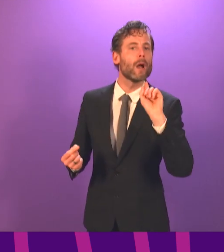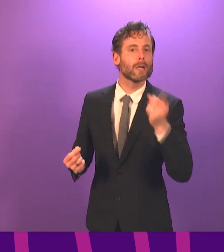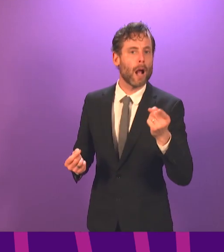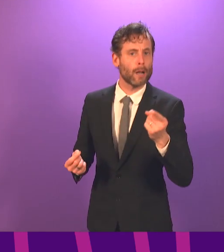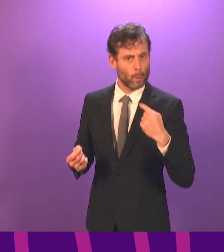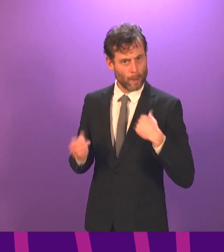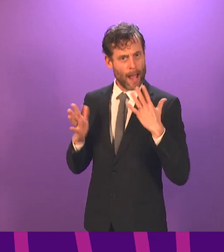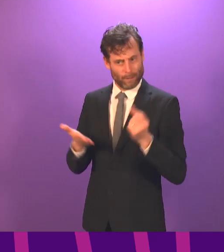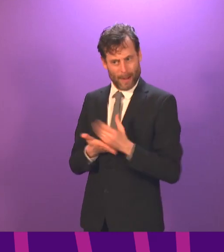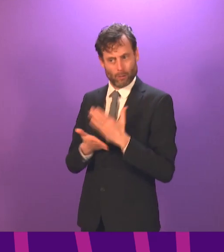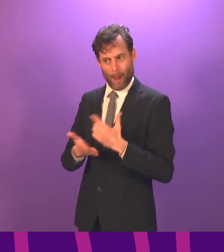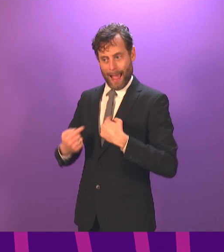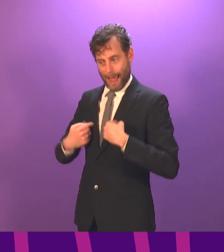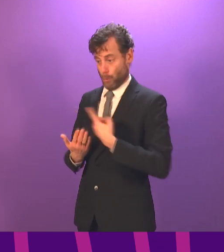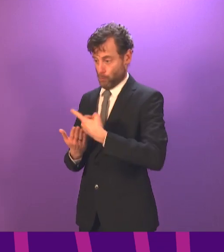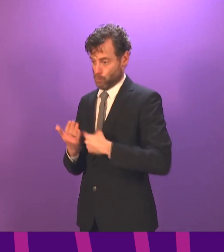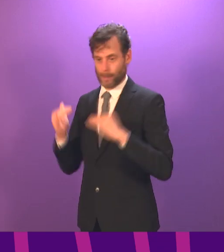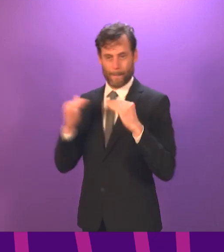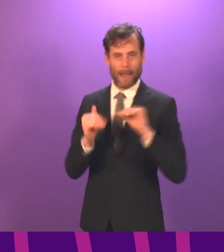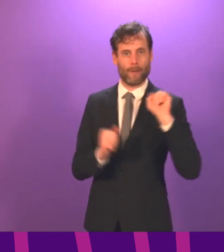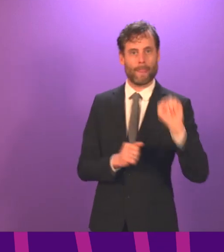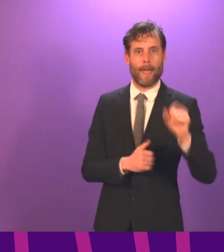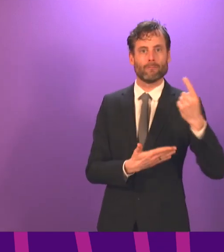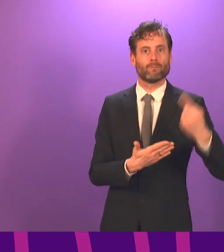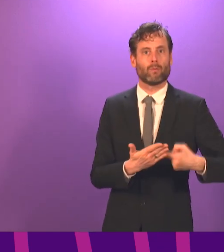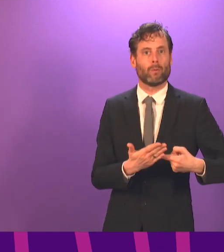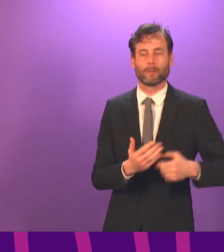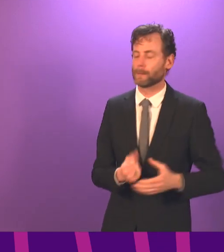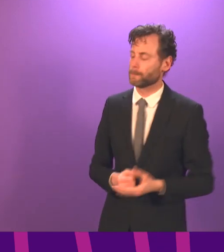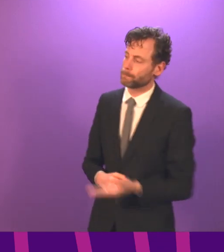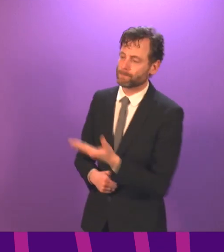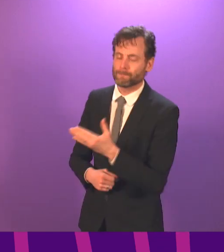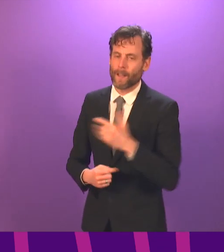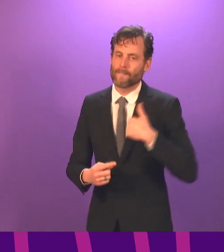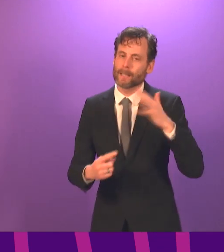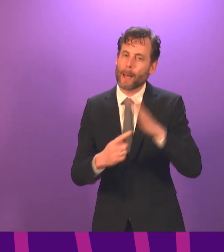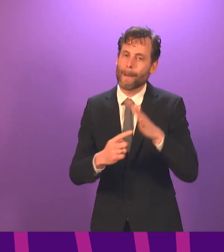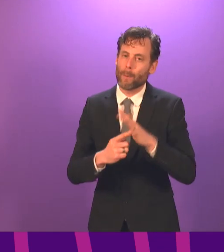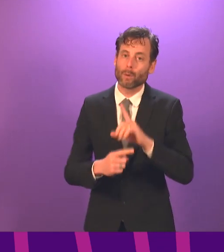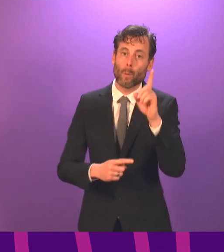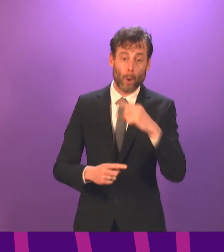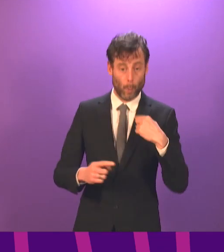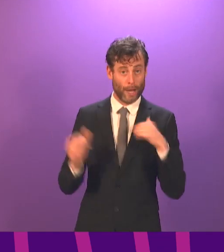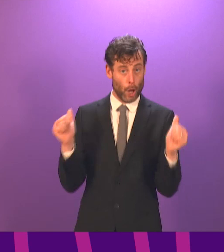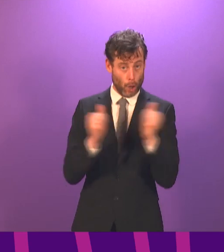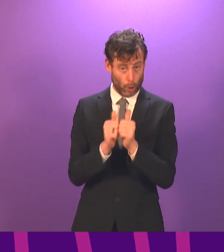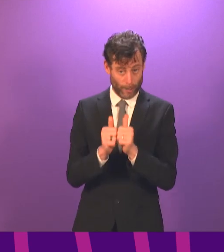Oliver Mundell’s point. It is important that the public see what we are agreeing today in the right